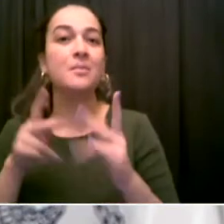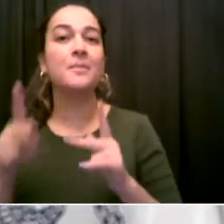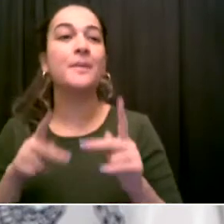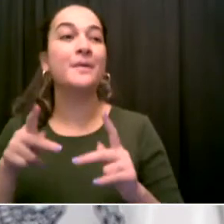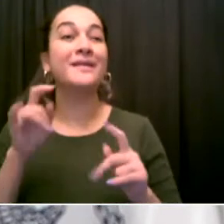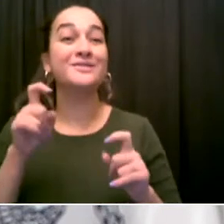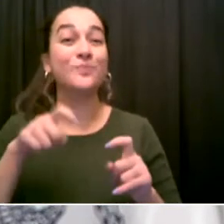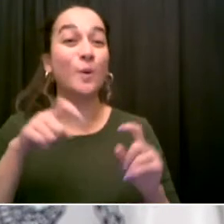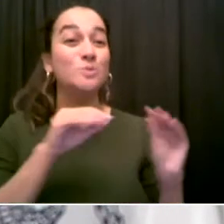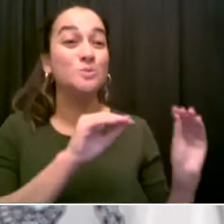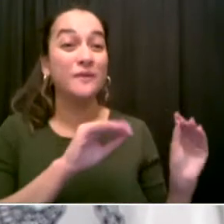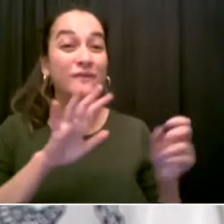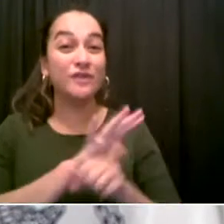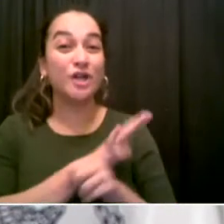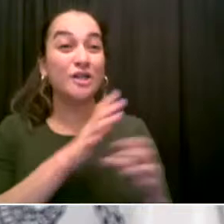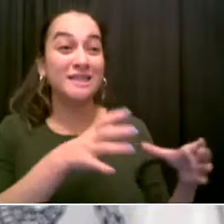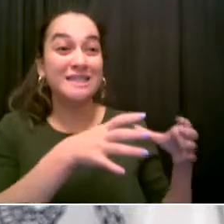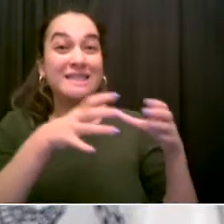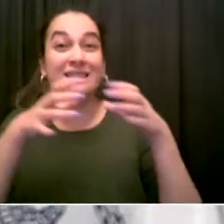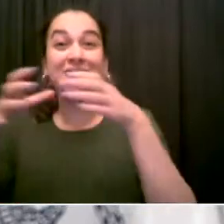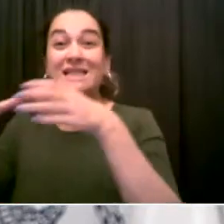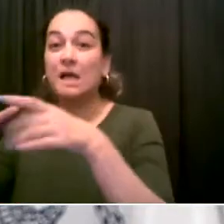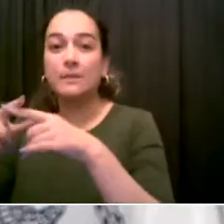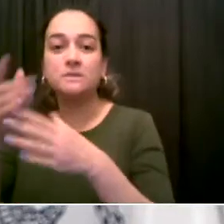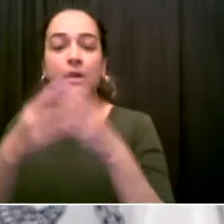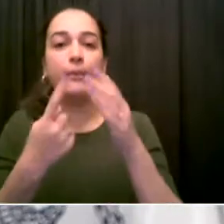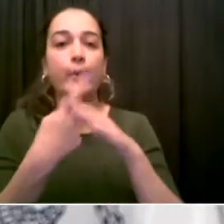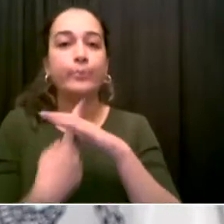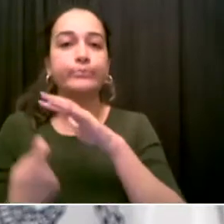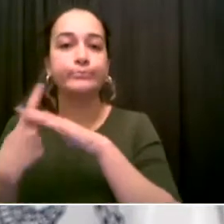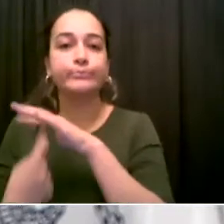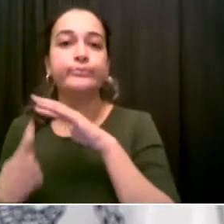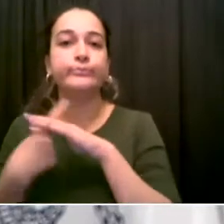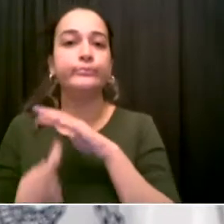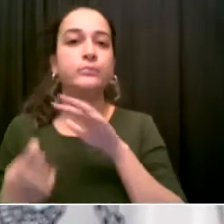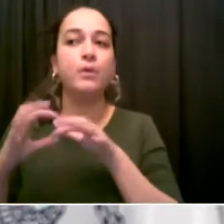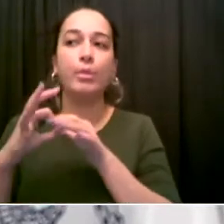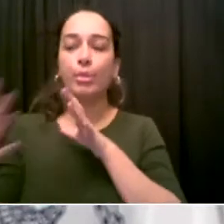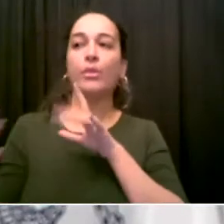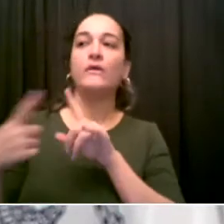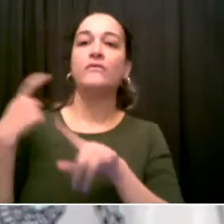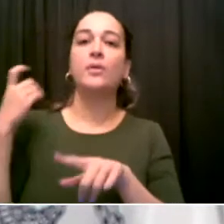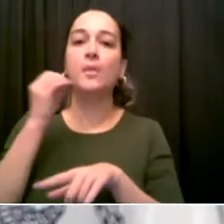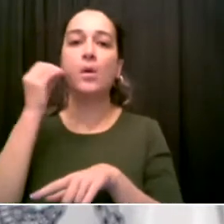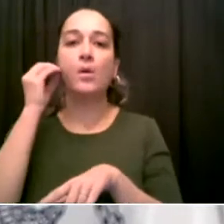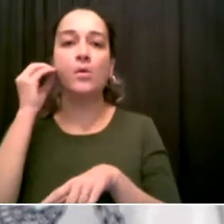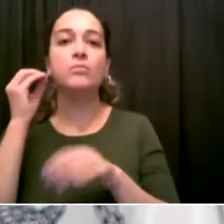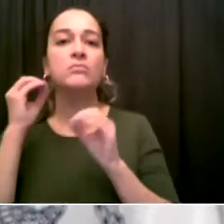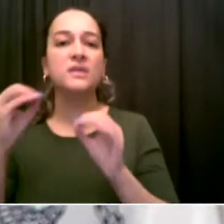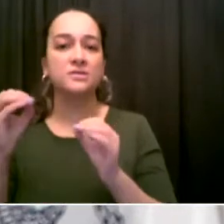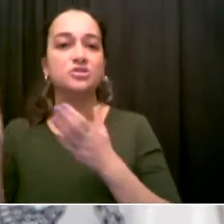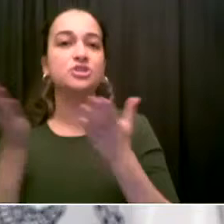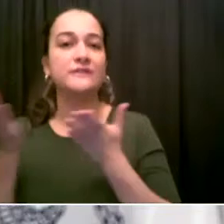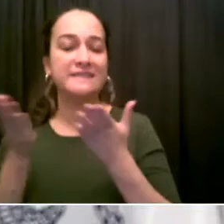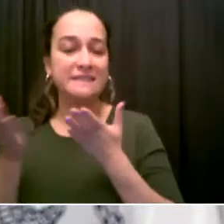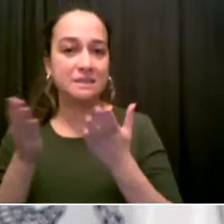THAT WERE IN CITY SHELTERS, WHEN THEY GOT MOVED TO THE